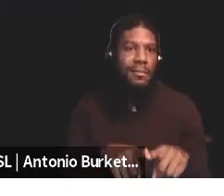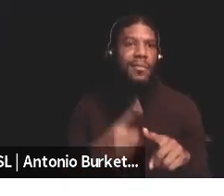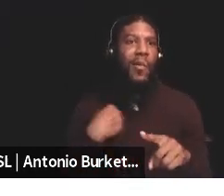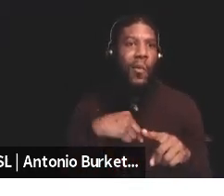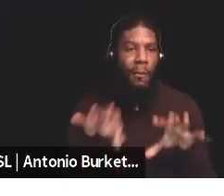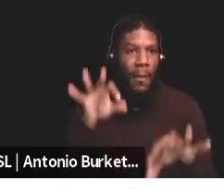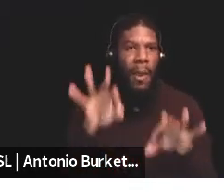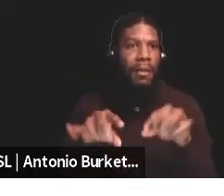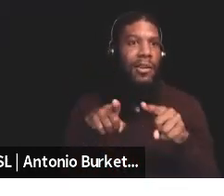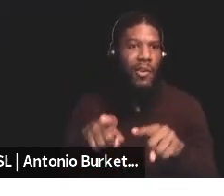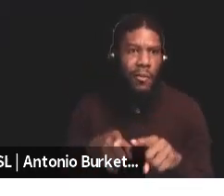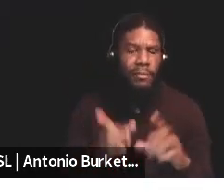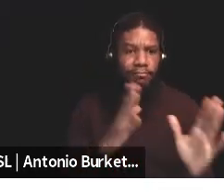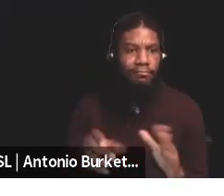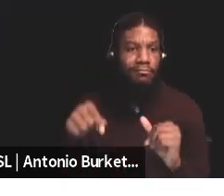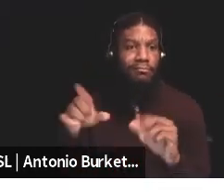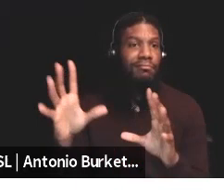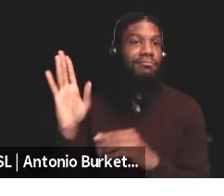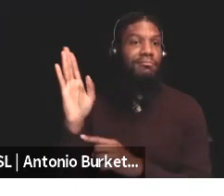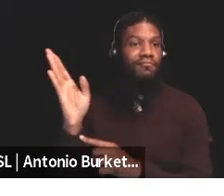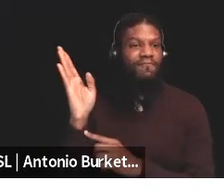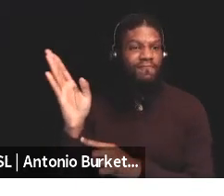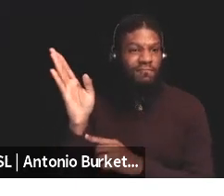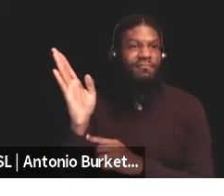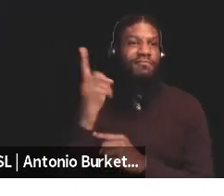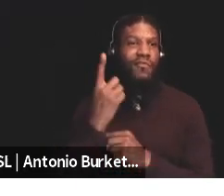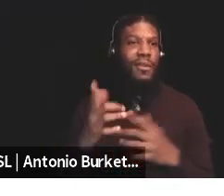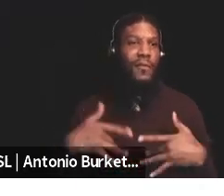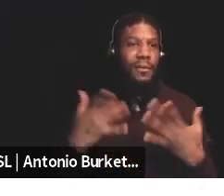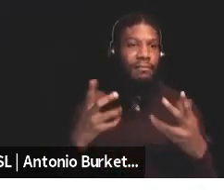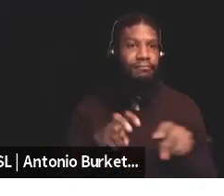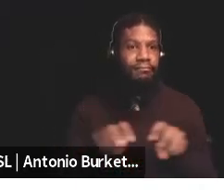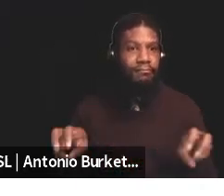presentation, this plenary. As we have illustrated through our various examples of interdependence